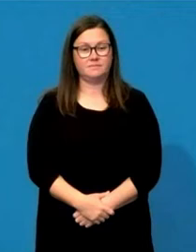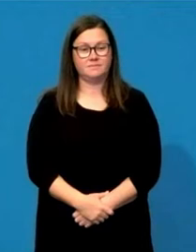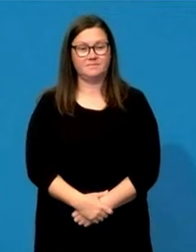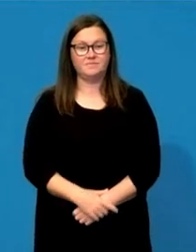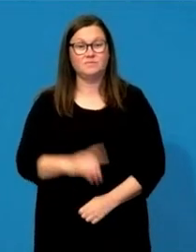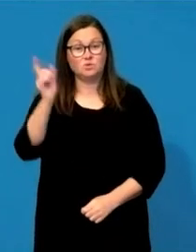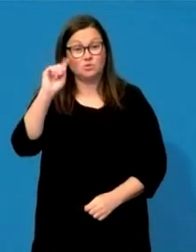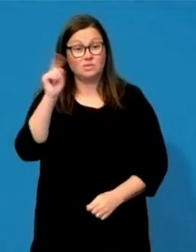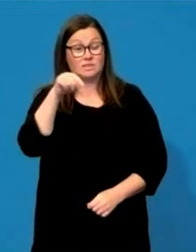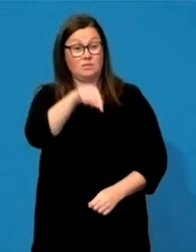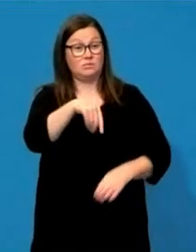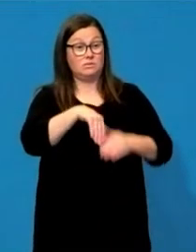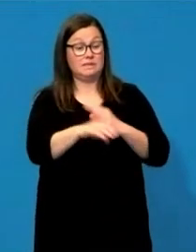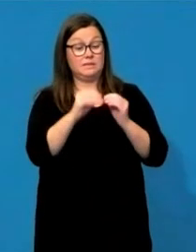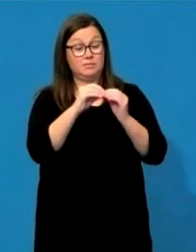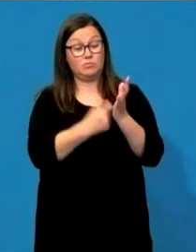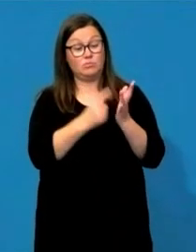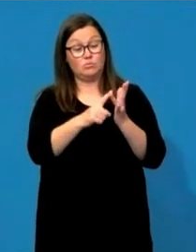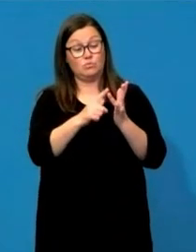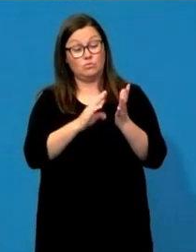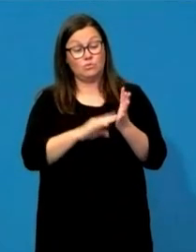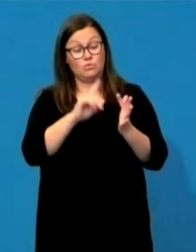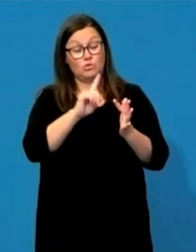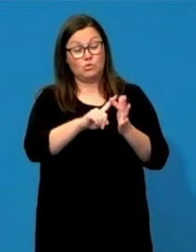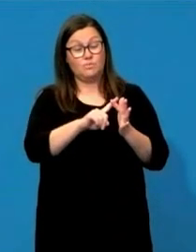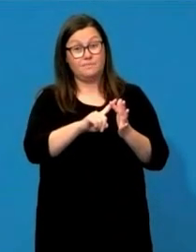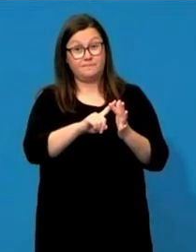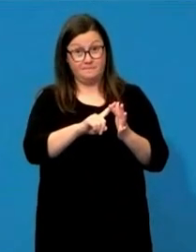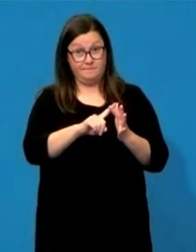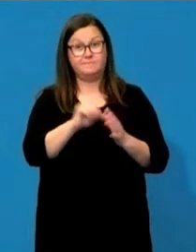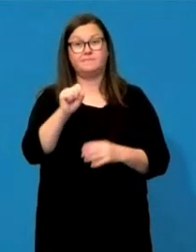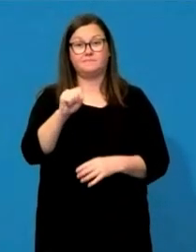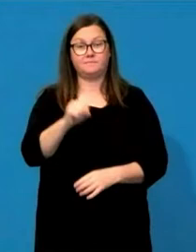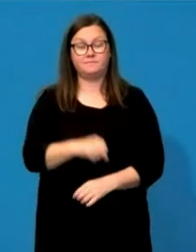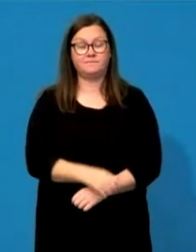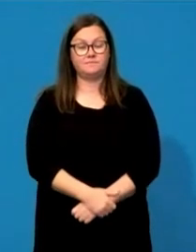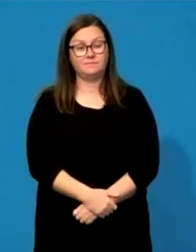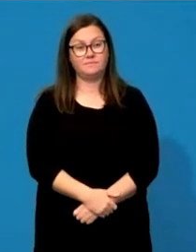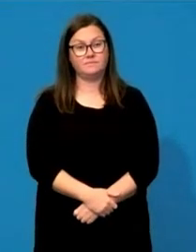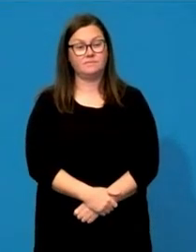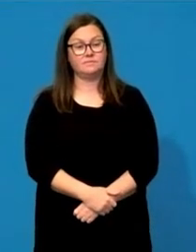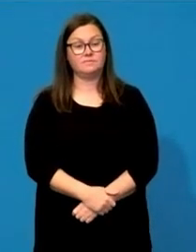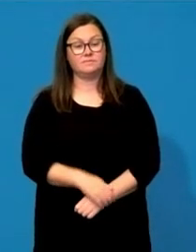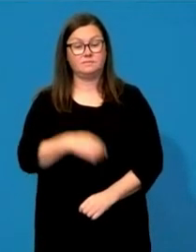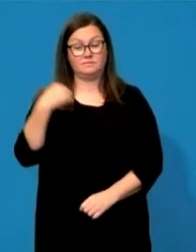Yes. MS TARRAGO: On 8 June this year, do you remember speaking with me about